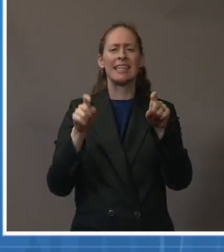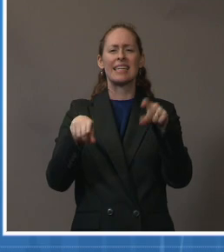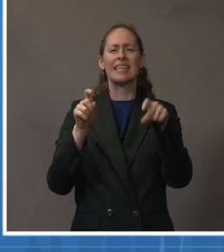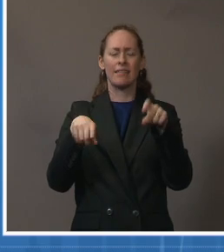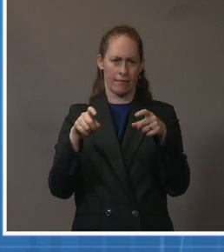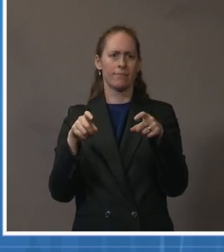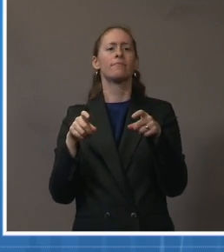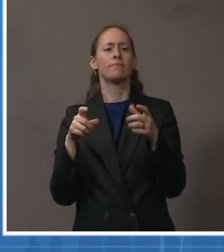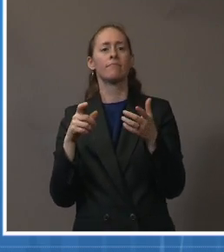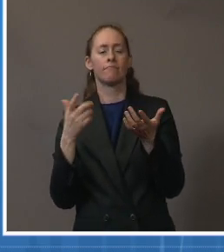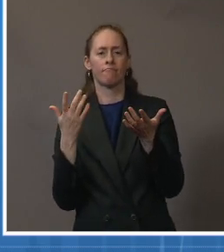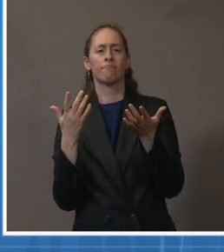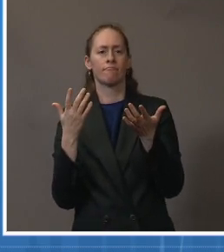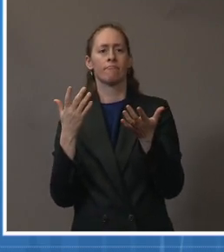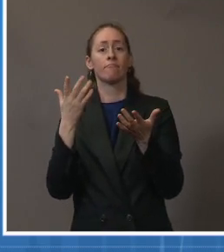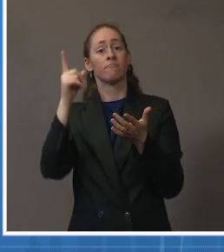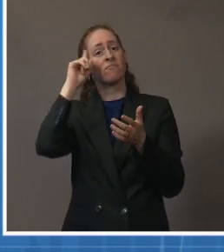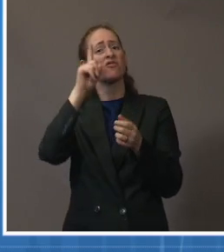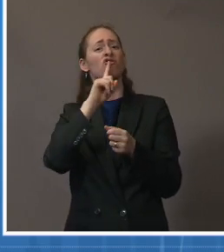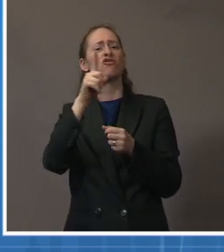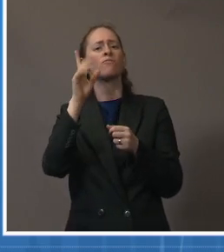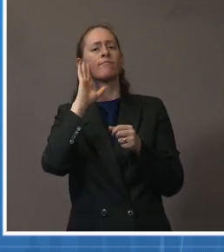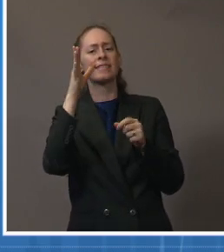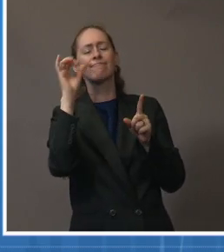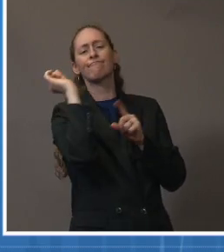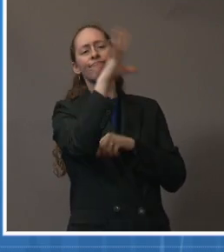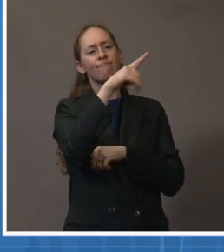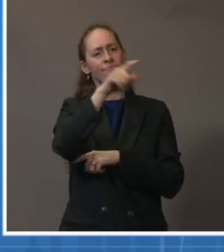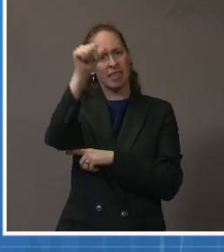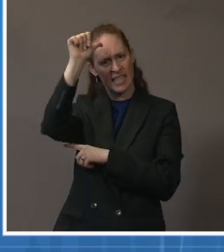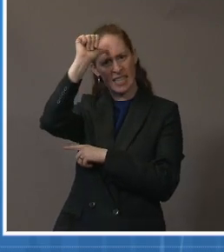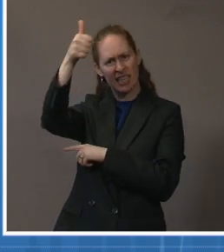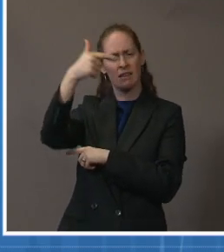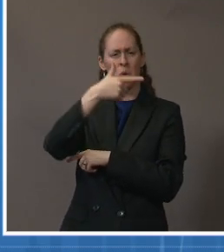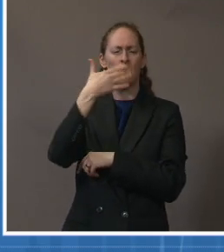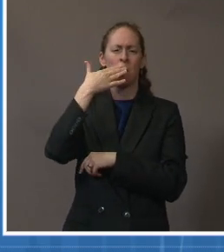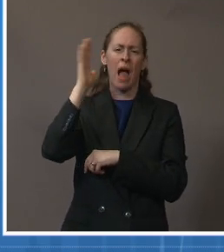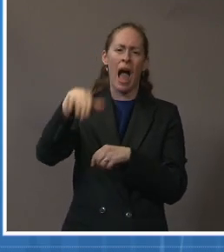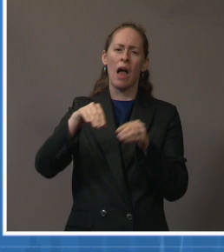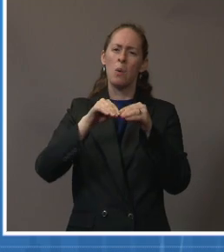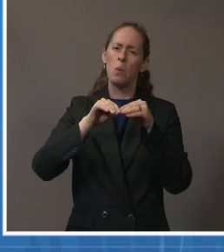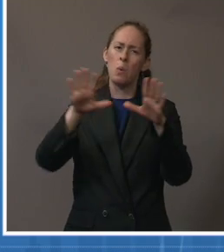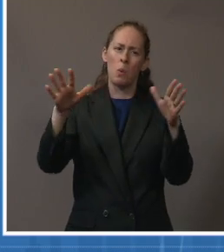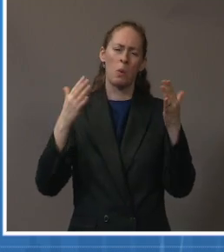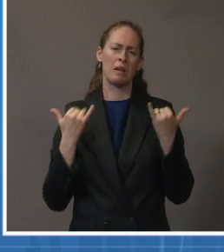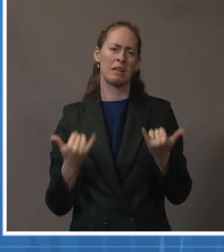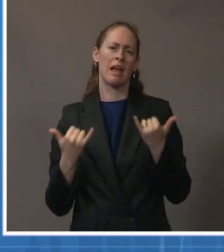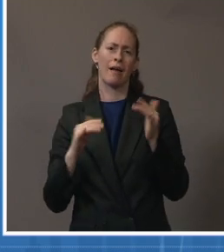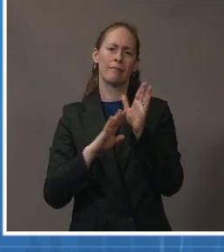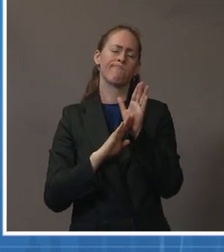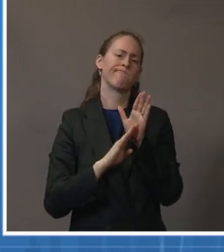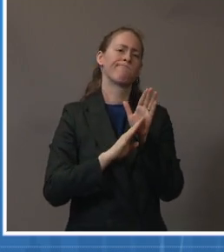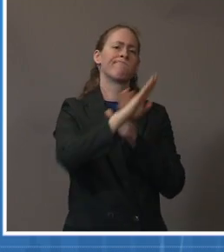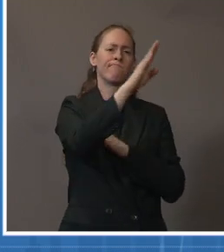which has, obviously, dealt with a surge, and we've seen the gripping images coming from that country.